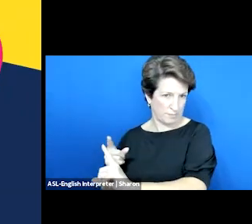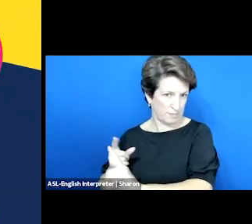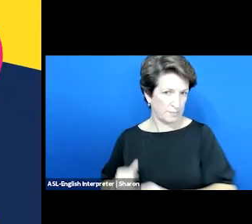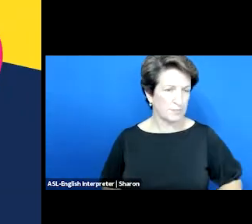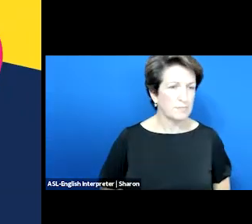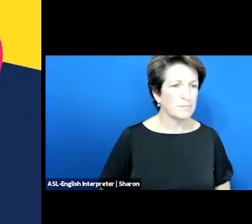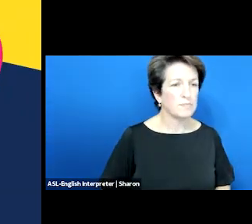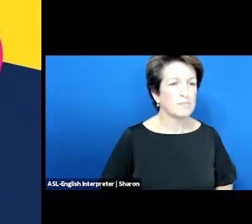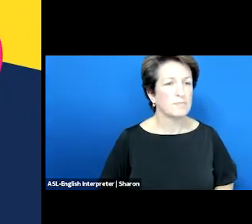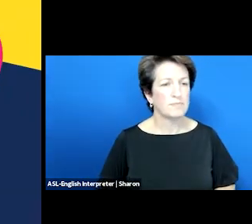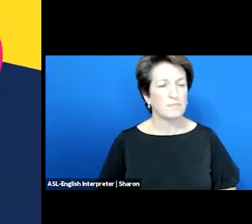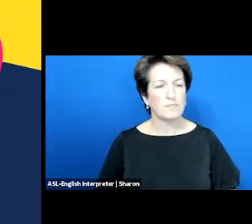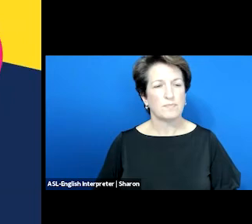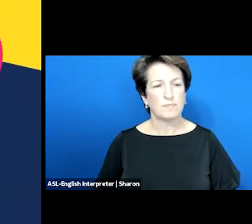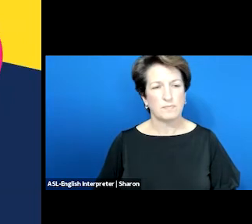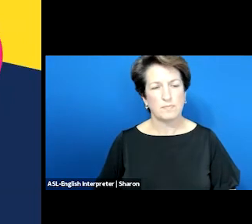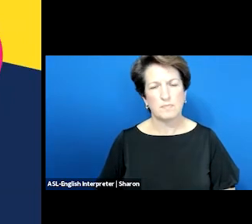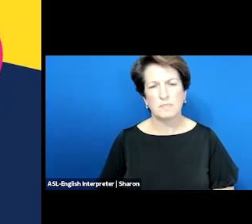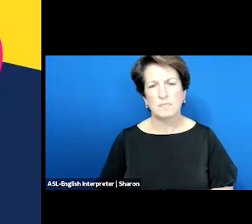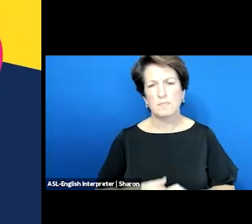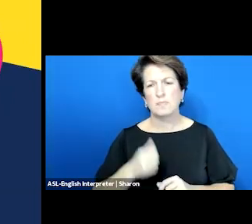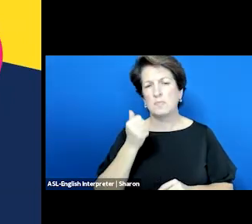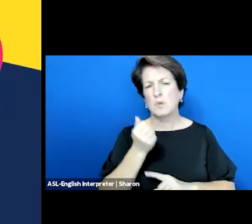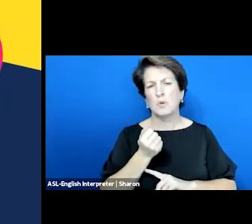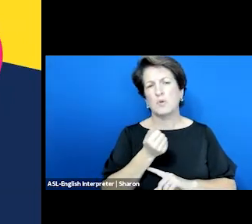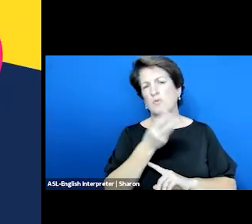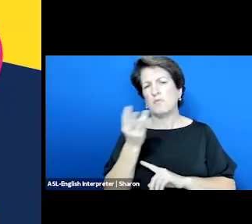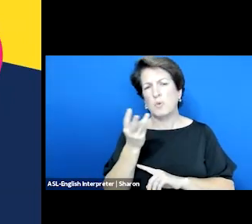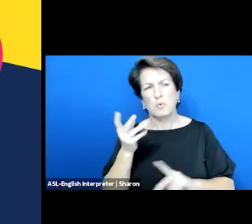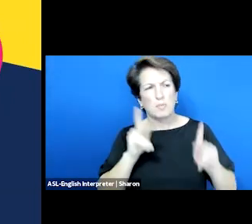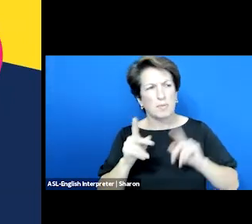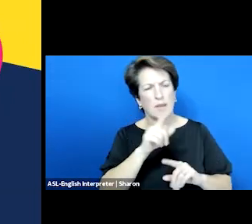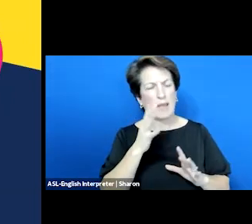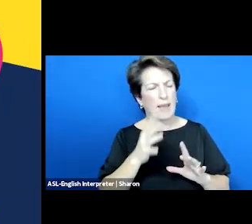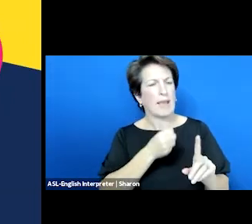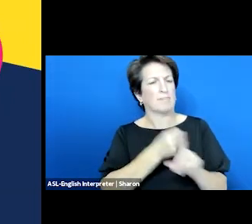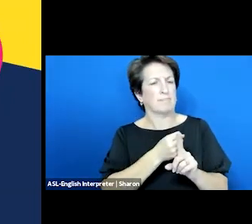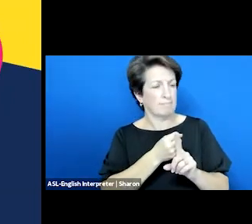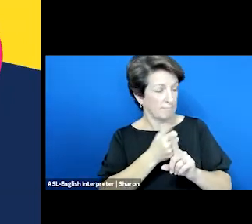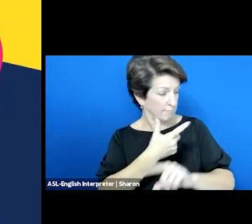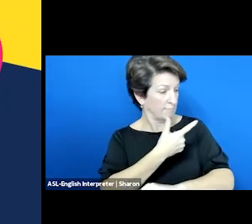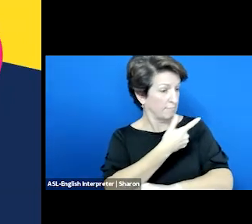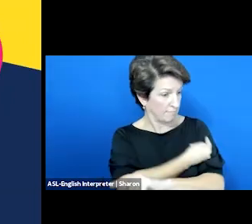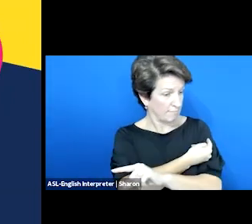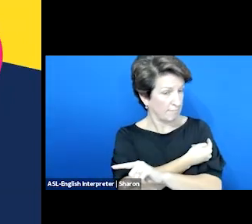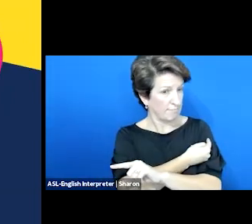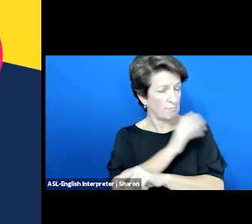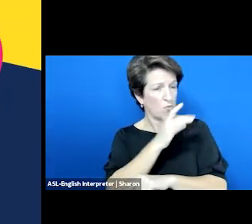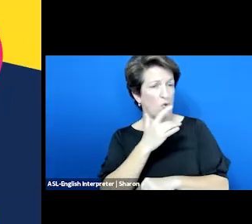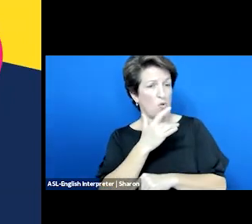health has developed, I'm not sure if Jess might be able to put that in the chat or it is linked in one of the resources we will be following up